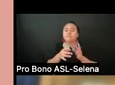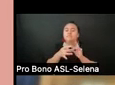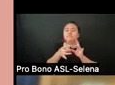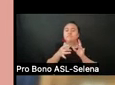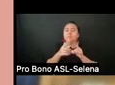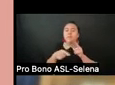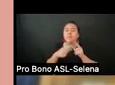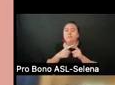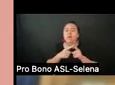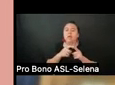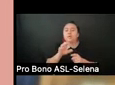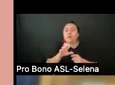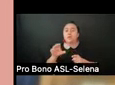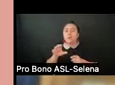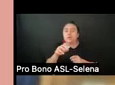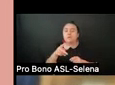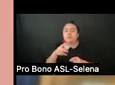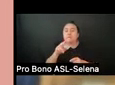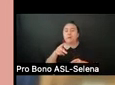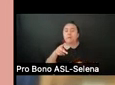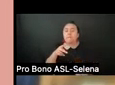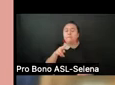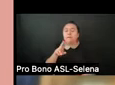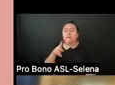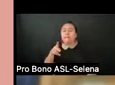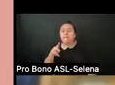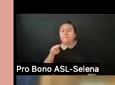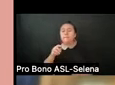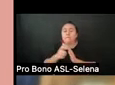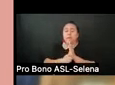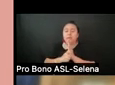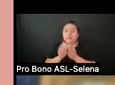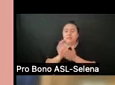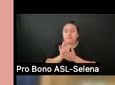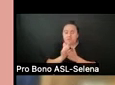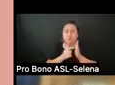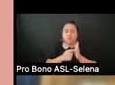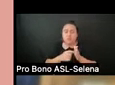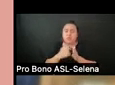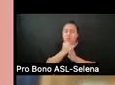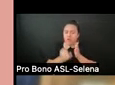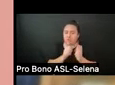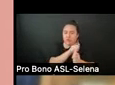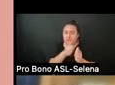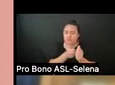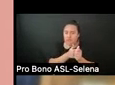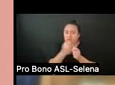It is a pop-up magazine she illustrates that artistry that is involved when it comes to thinking